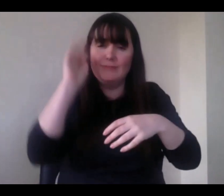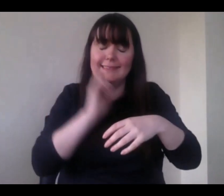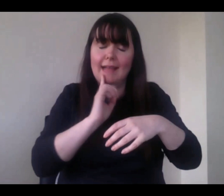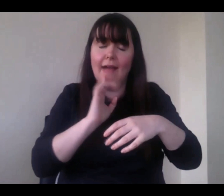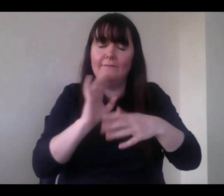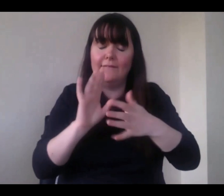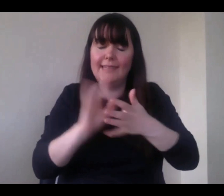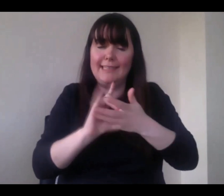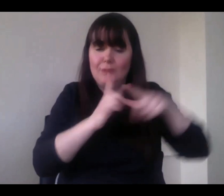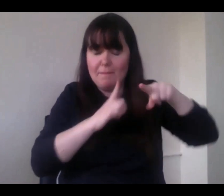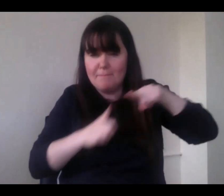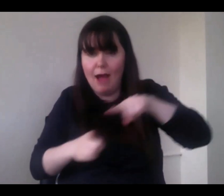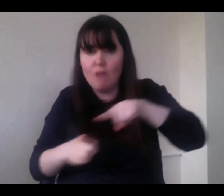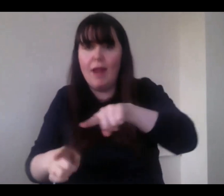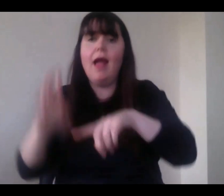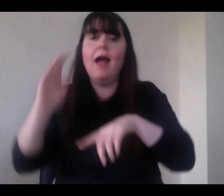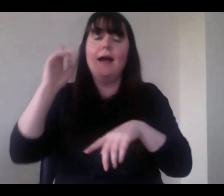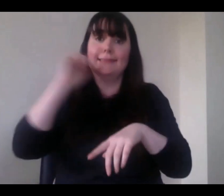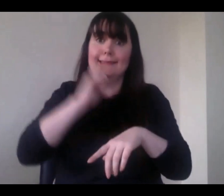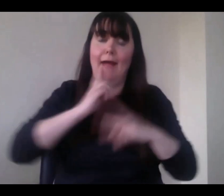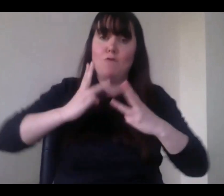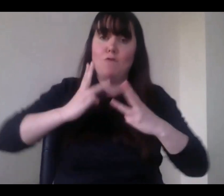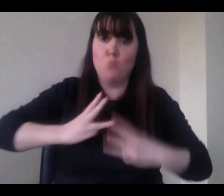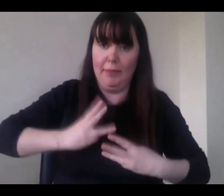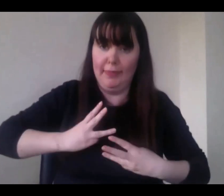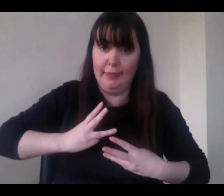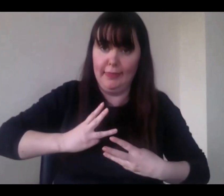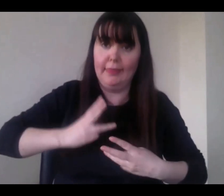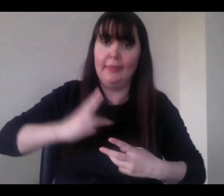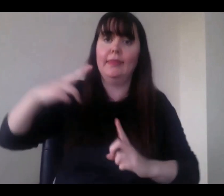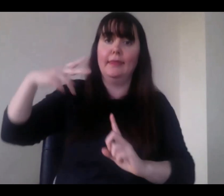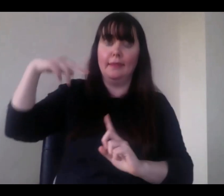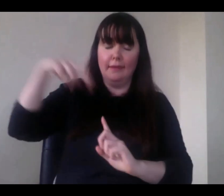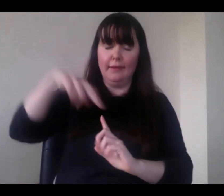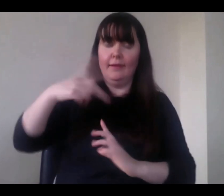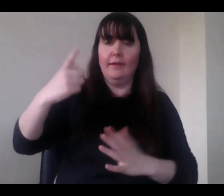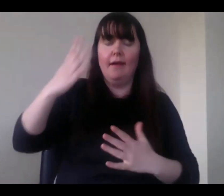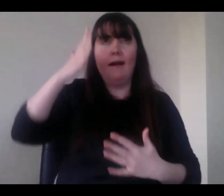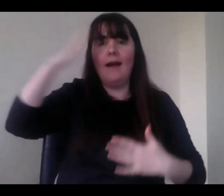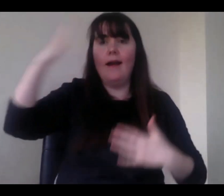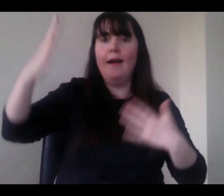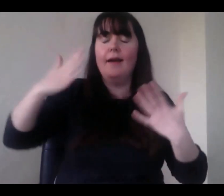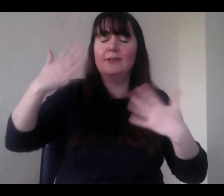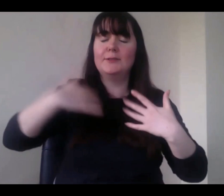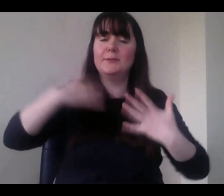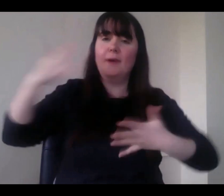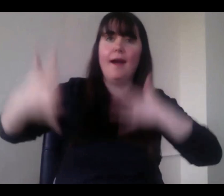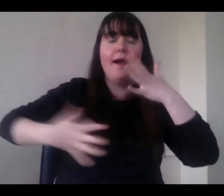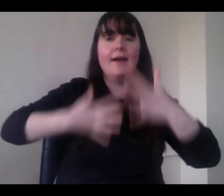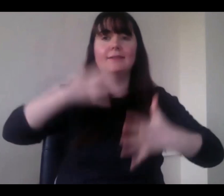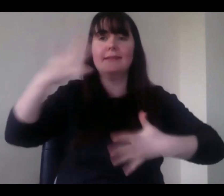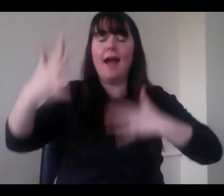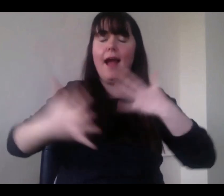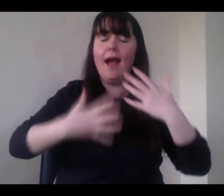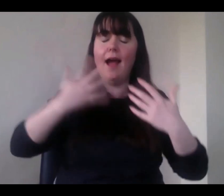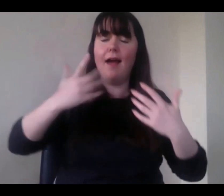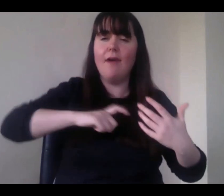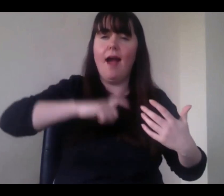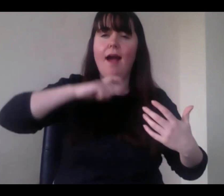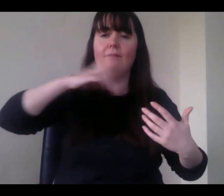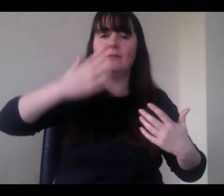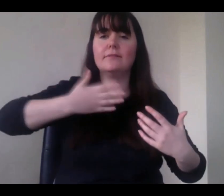So in terms of the parallel with Irish Deaf history and why we really forefronted the